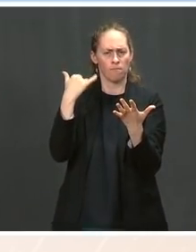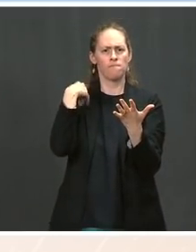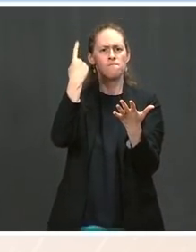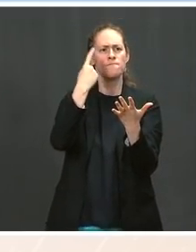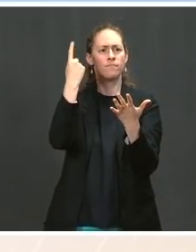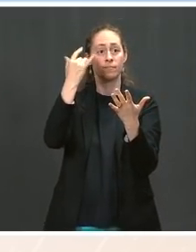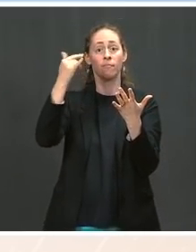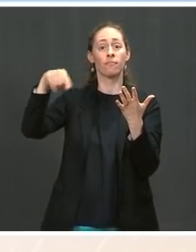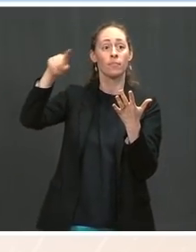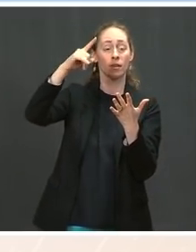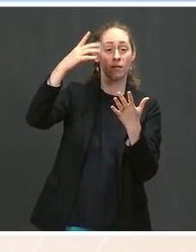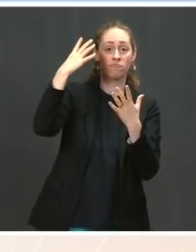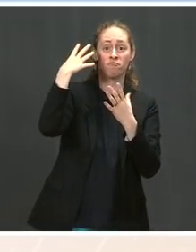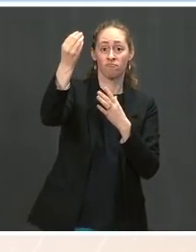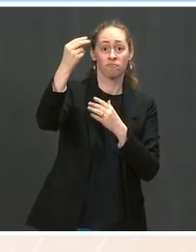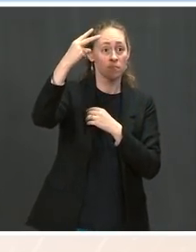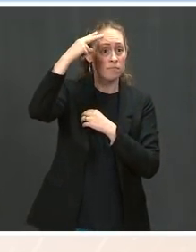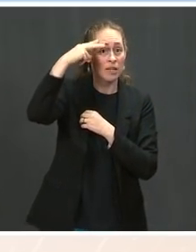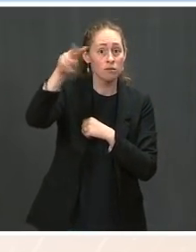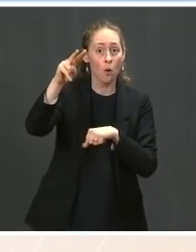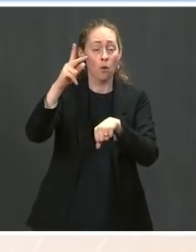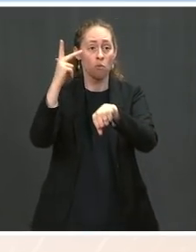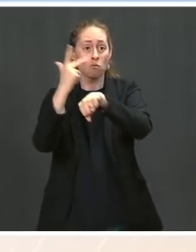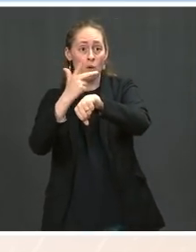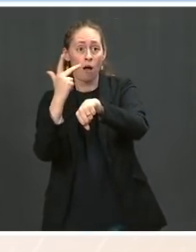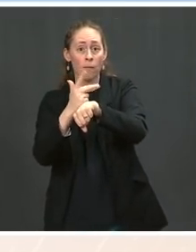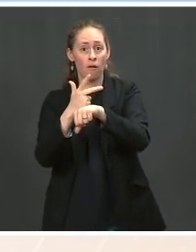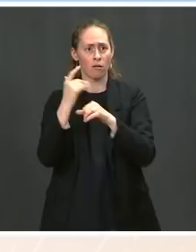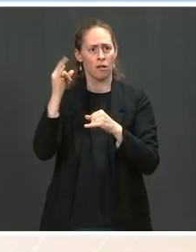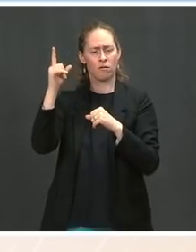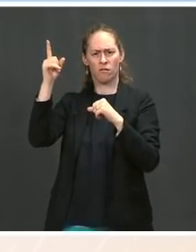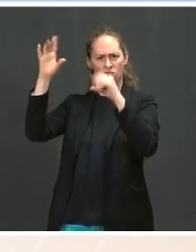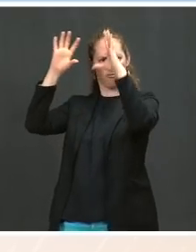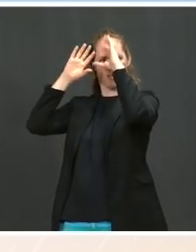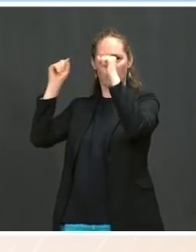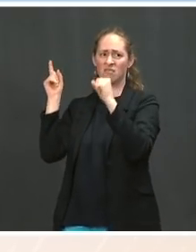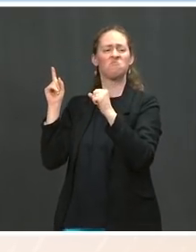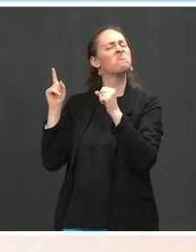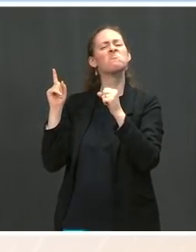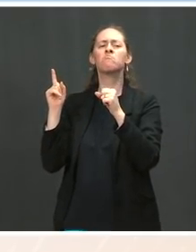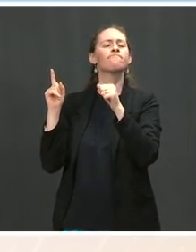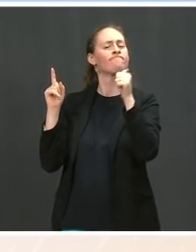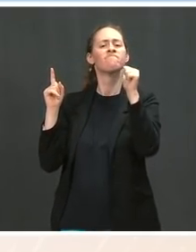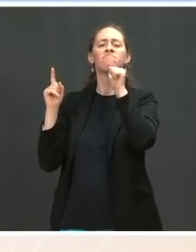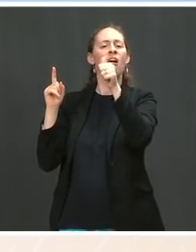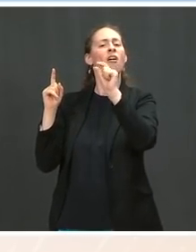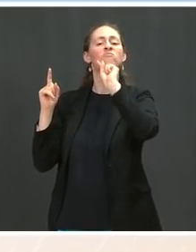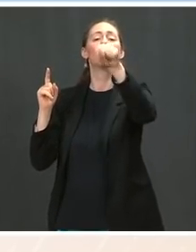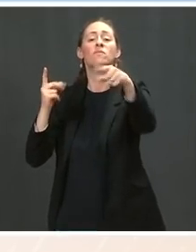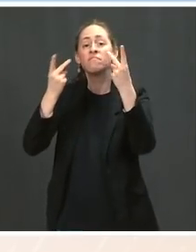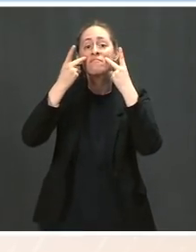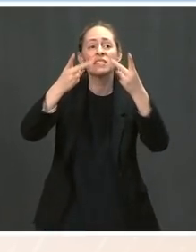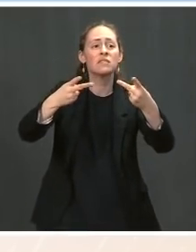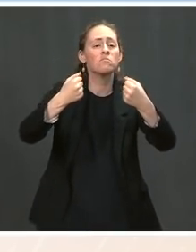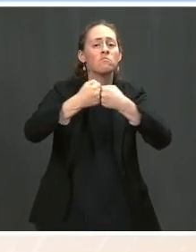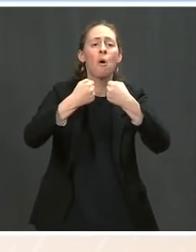But she suggested she won't be visiting the border. And so I'm wondering, first off, if the President is considering a trip to the border,